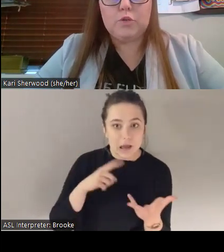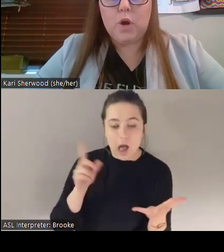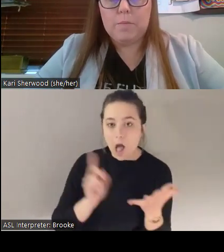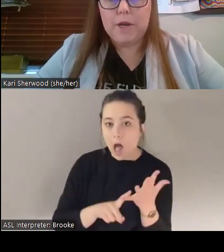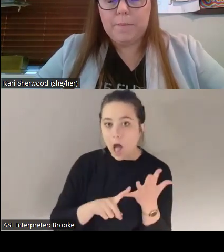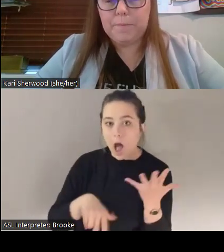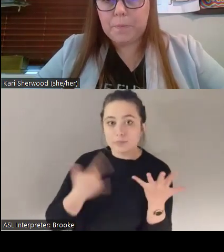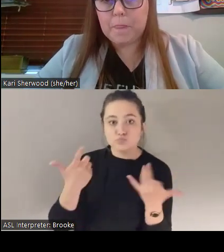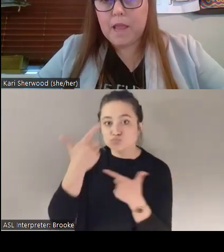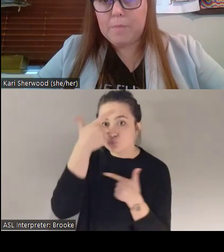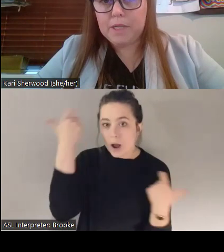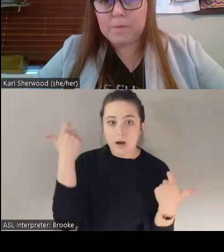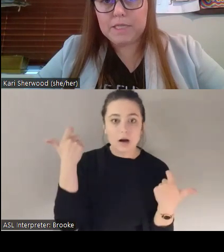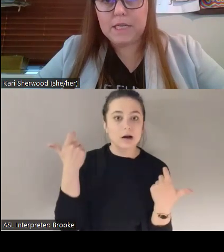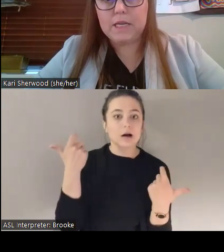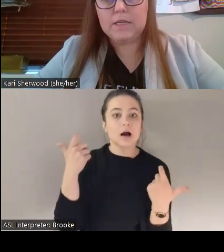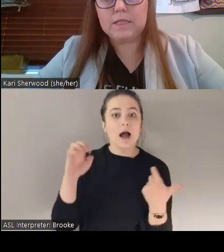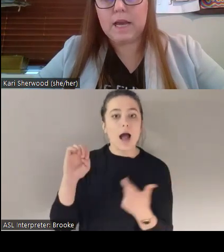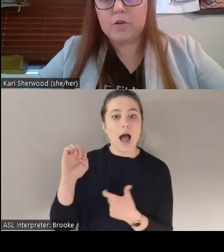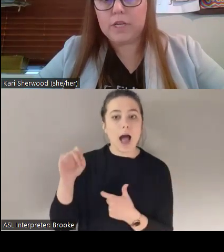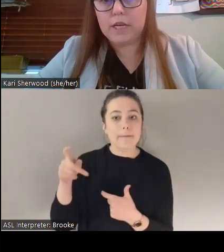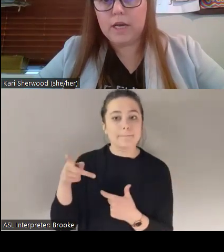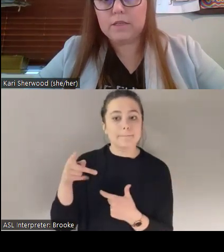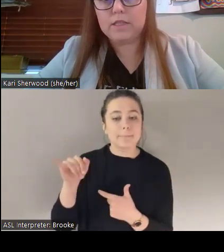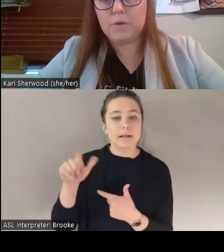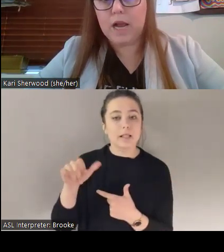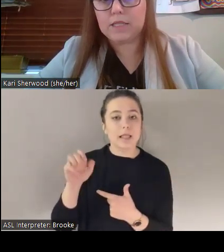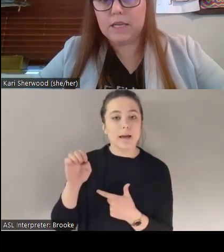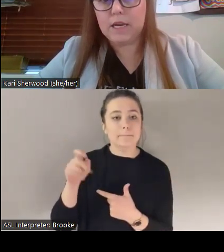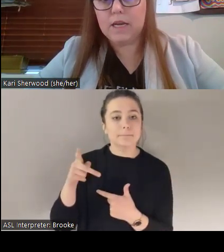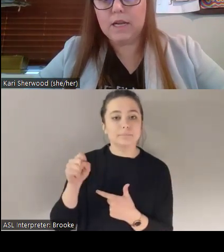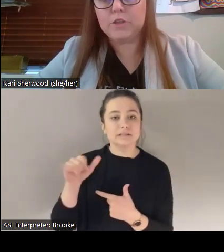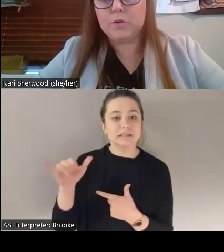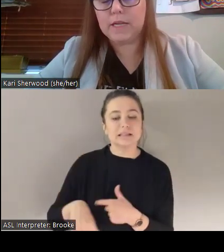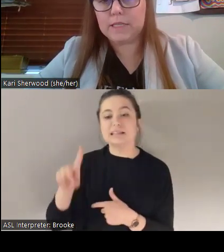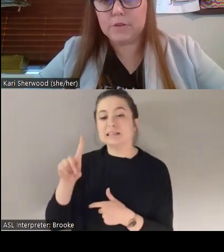trauma, epilepsy, dyscalculia, dyspraxia, and Tourette's